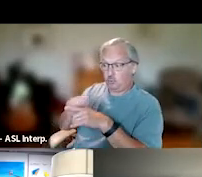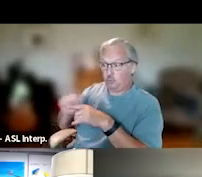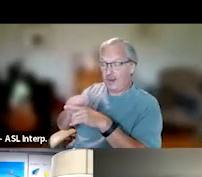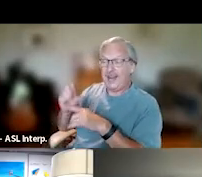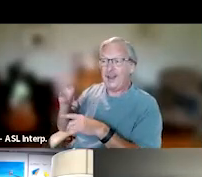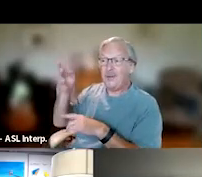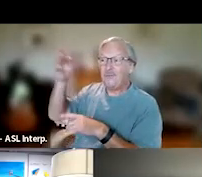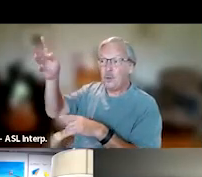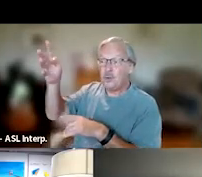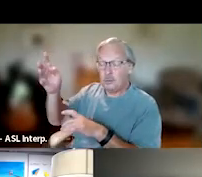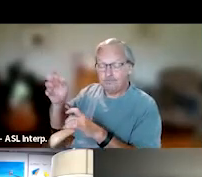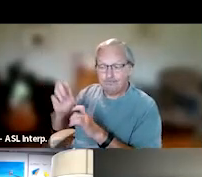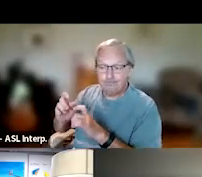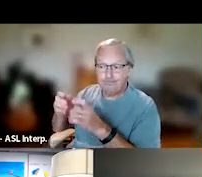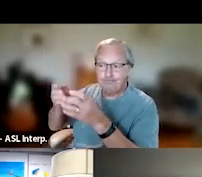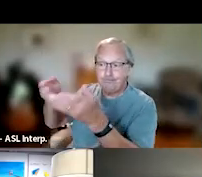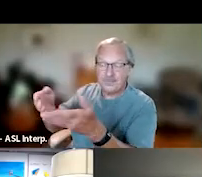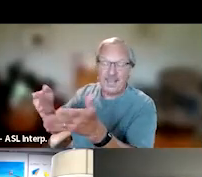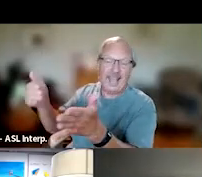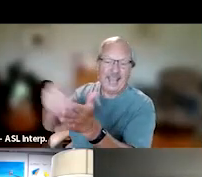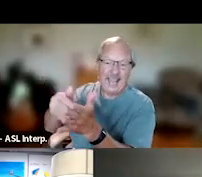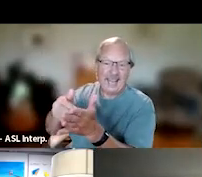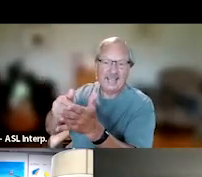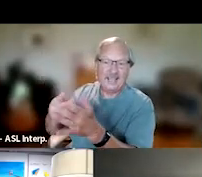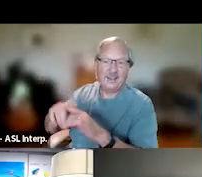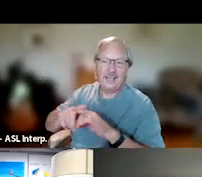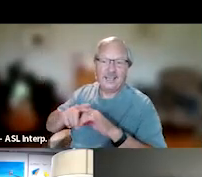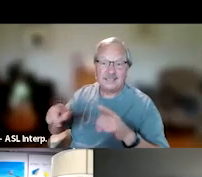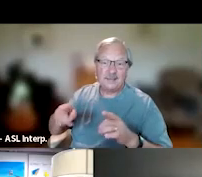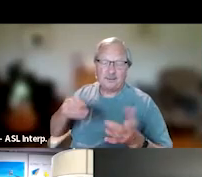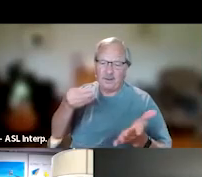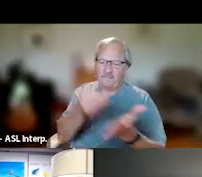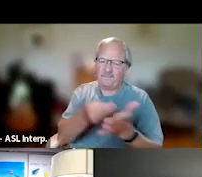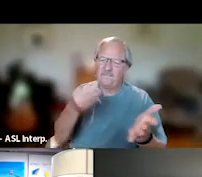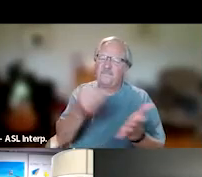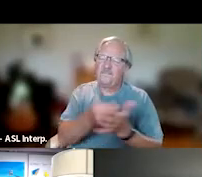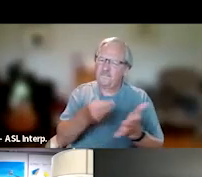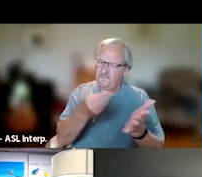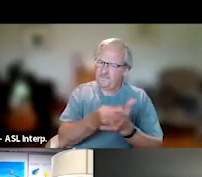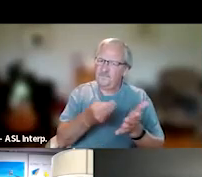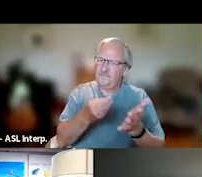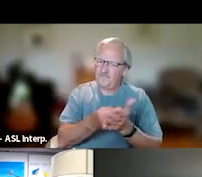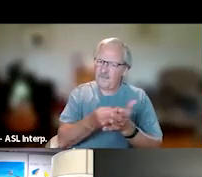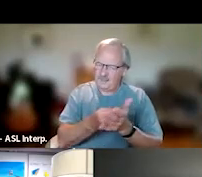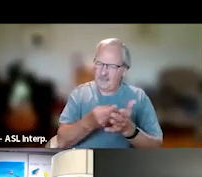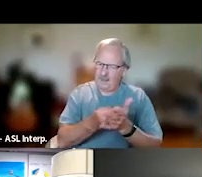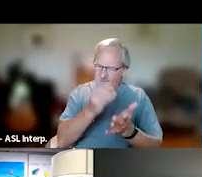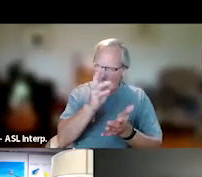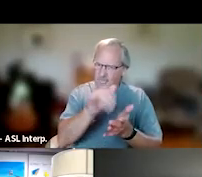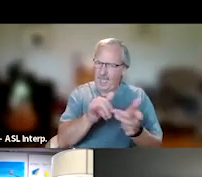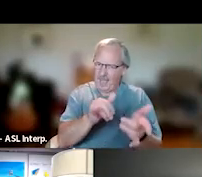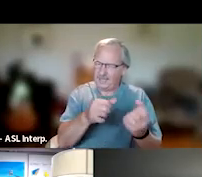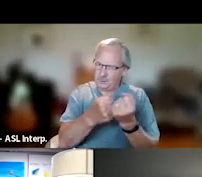through a different funding mechanism or source. So what the answer is right now